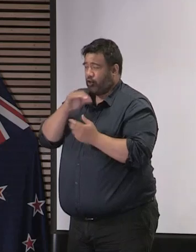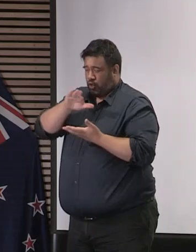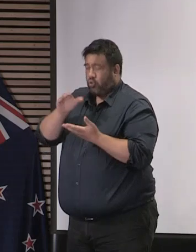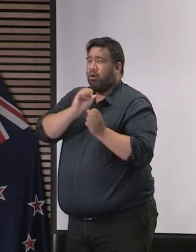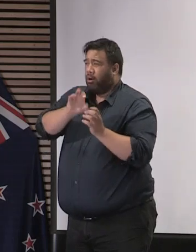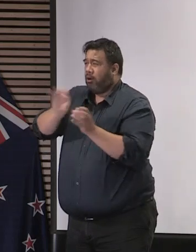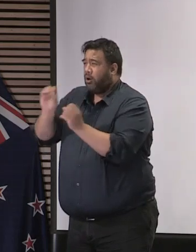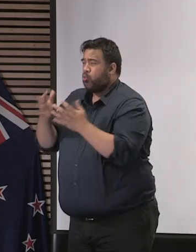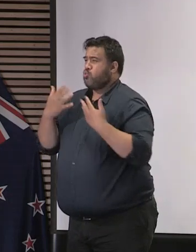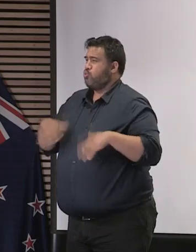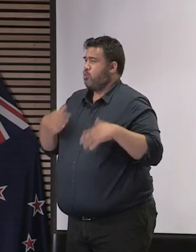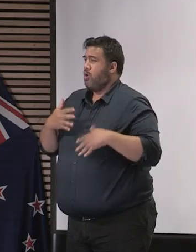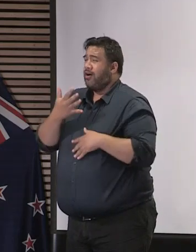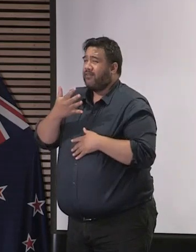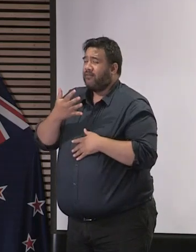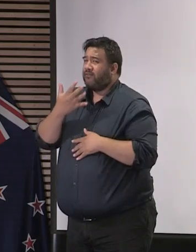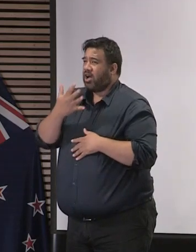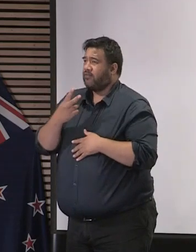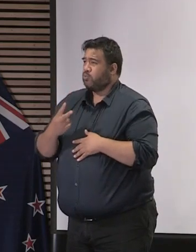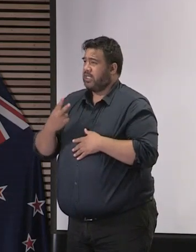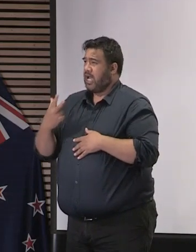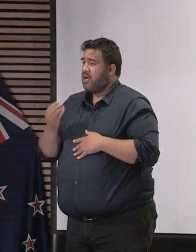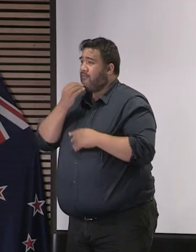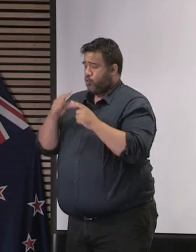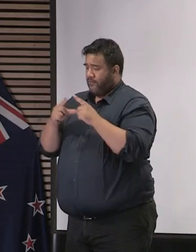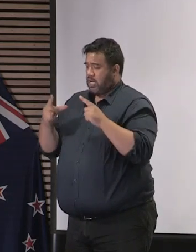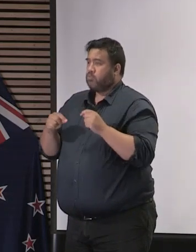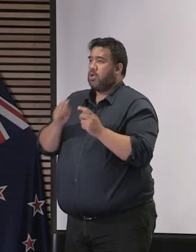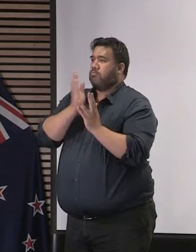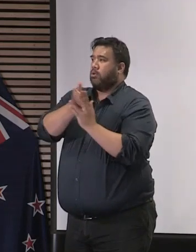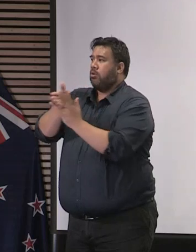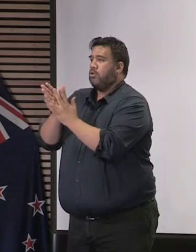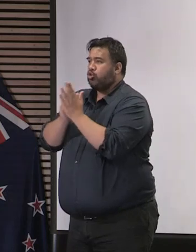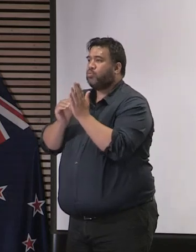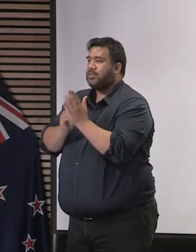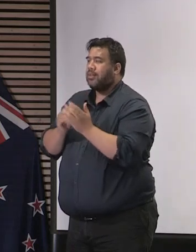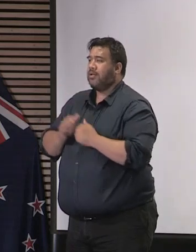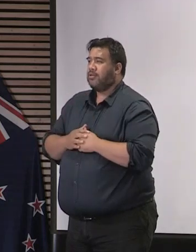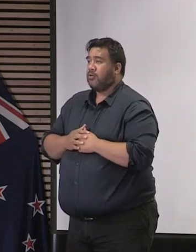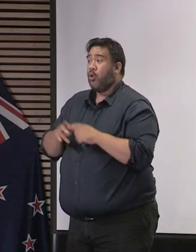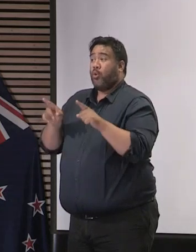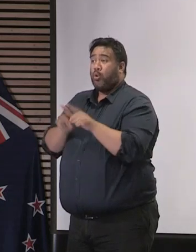Monday they distributed 7,727 food parcels and 528 food